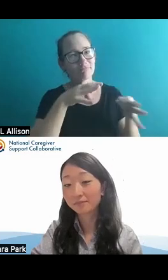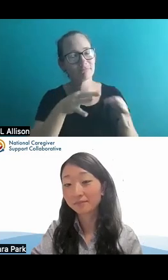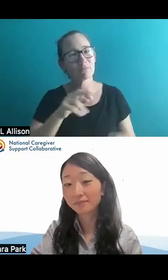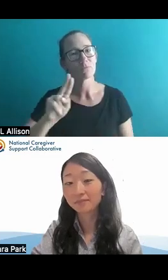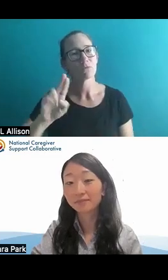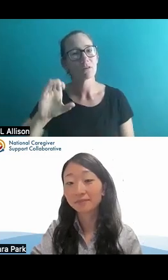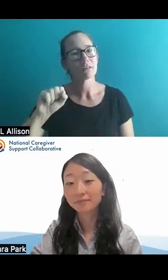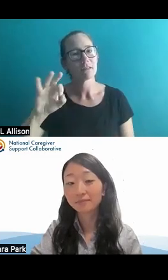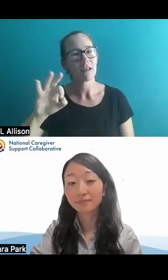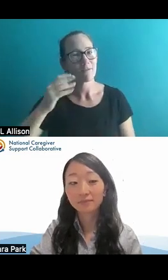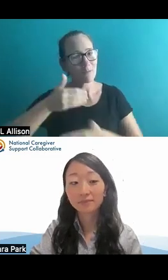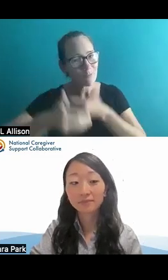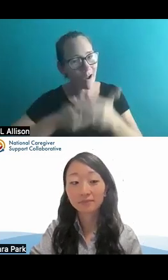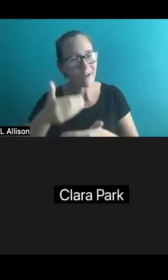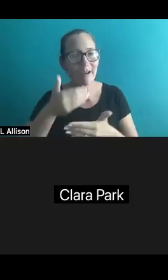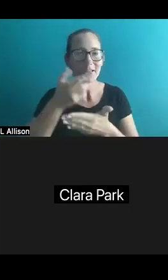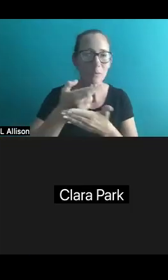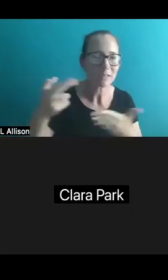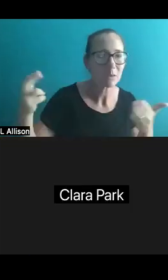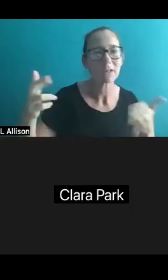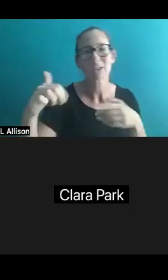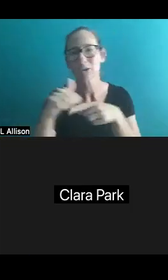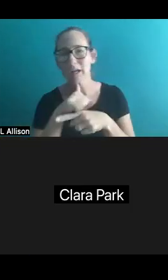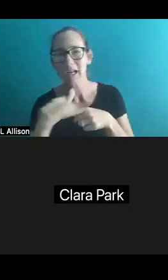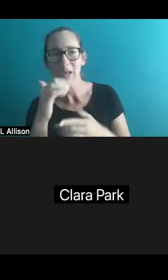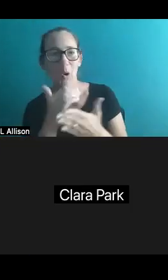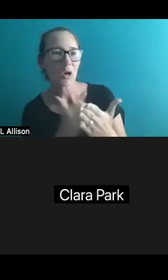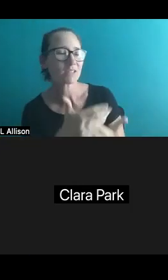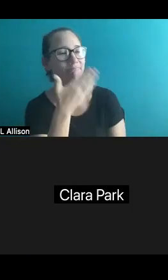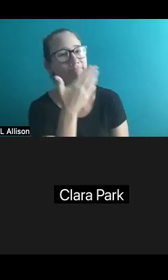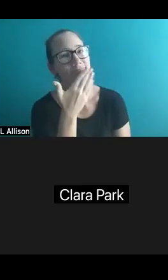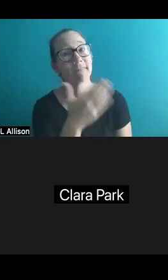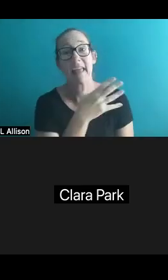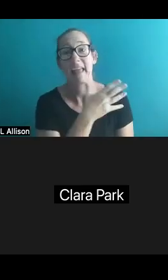progress on all your resources, and training courses, and even integrating the voices of